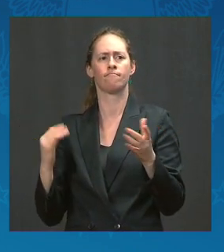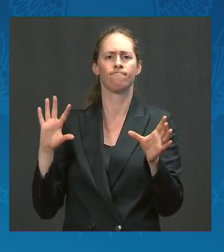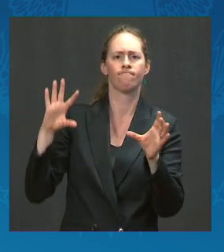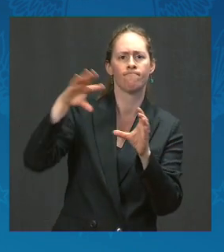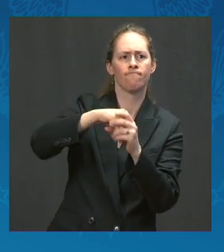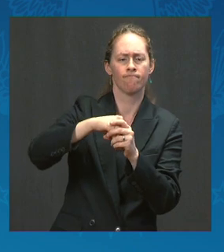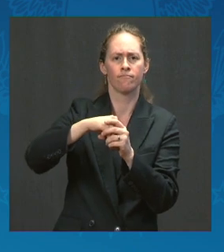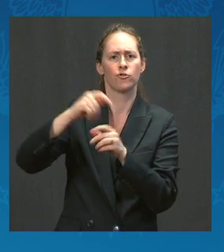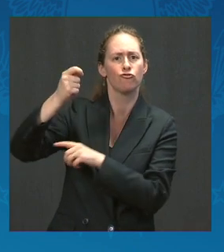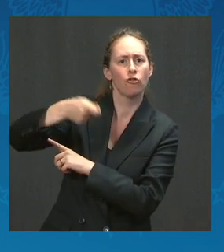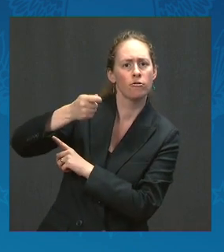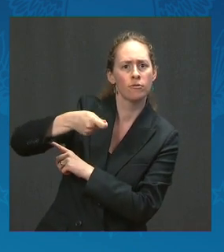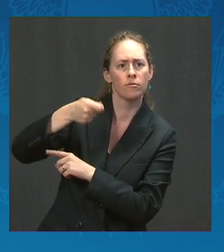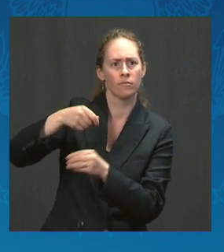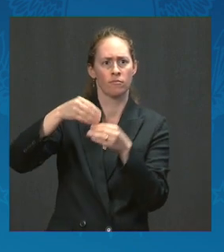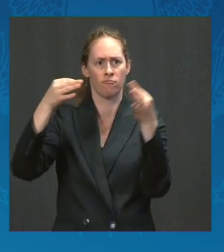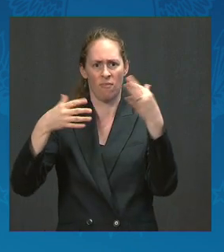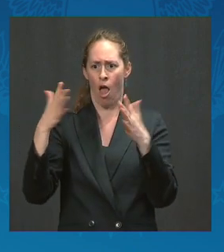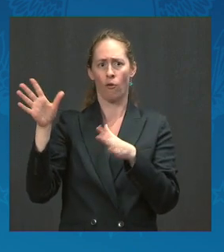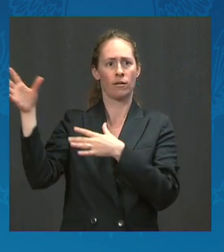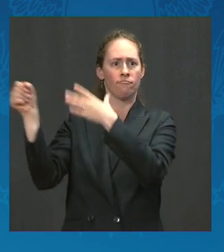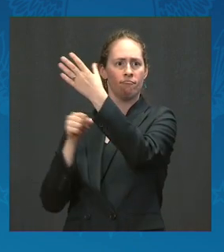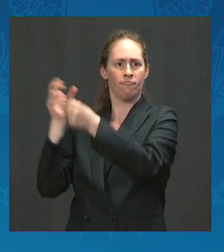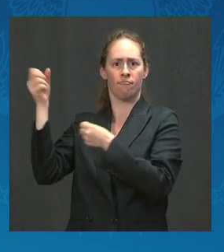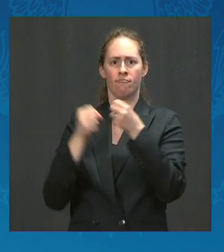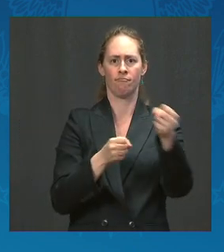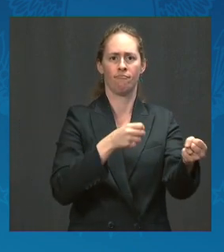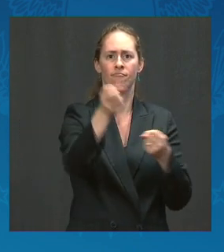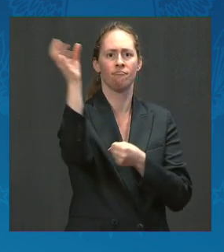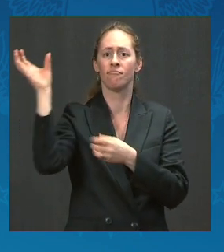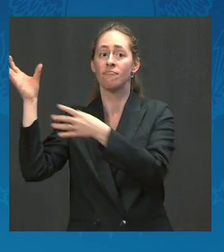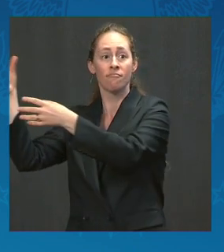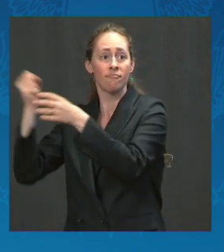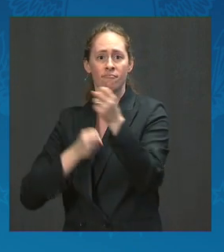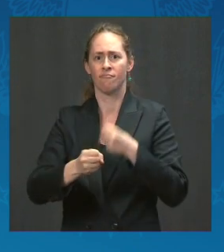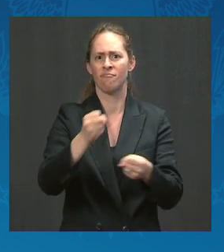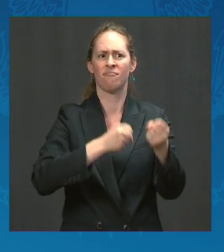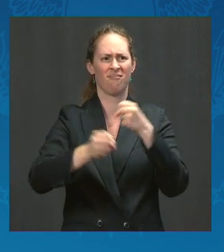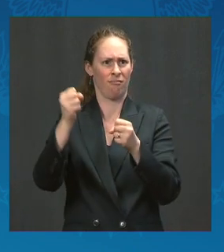than any other administration in all of history.